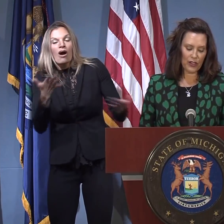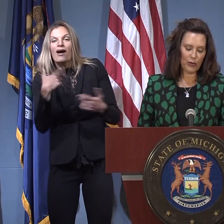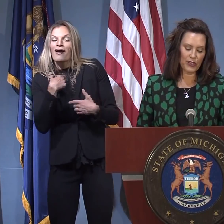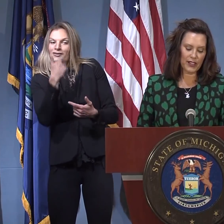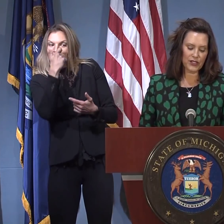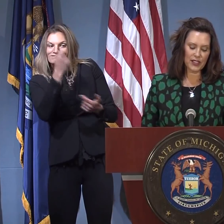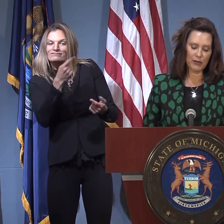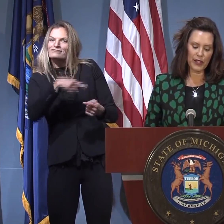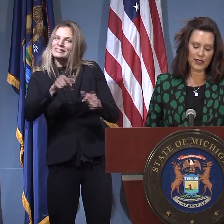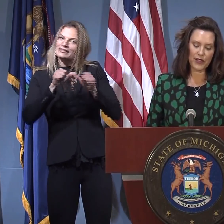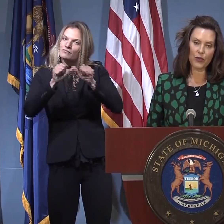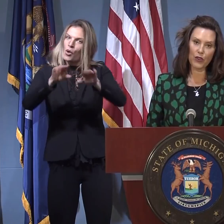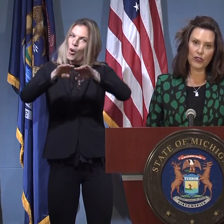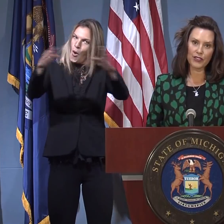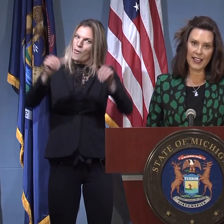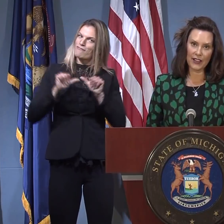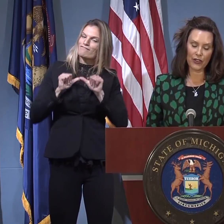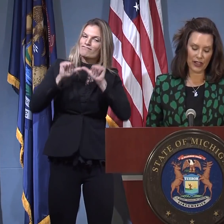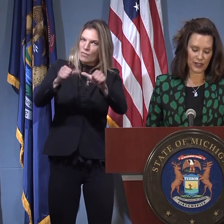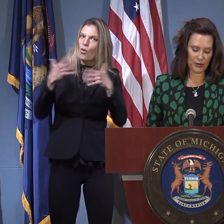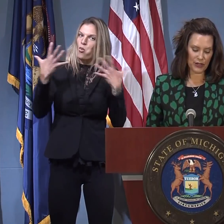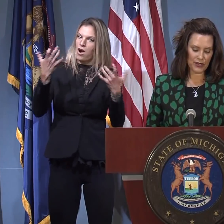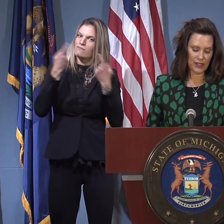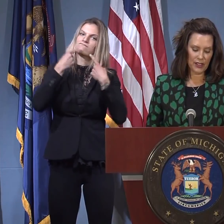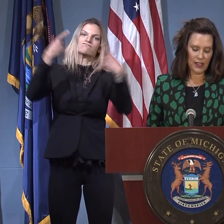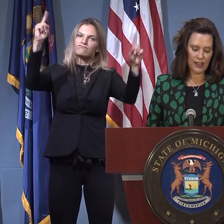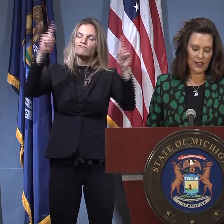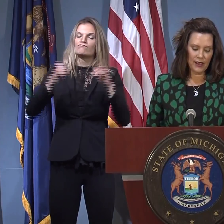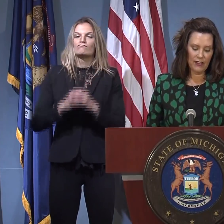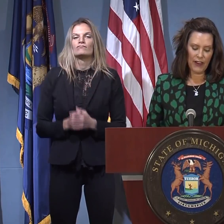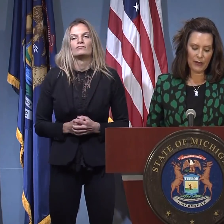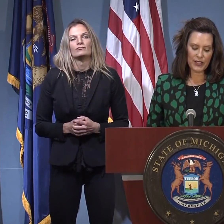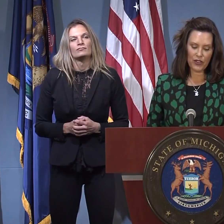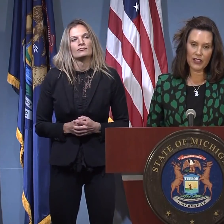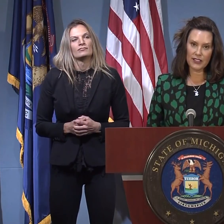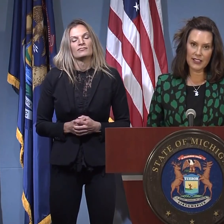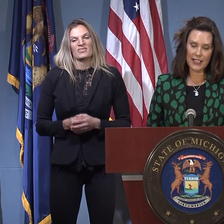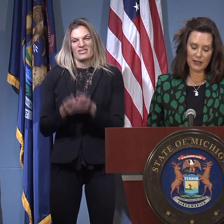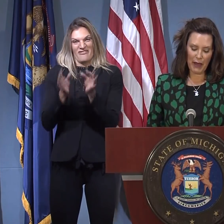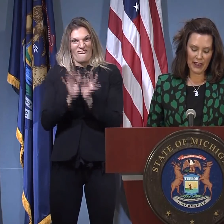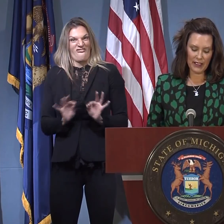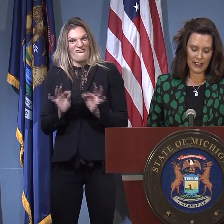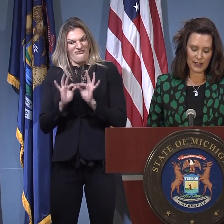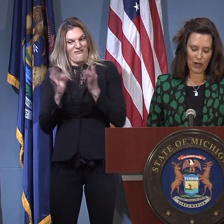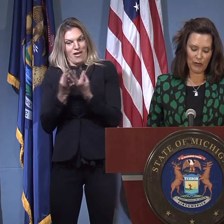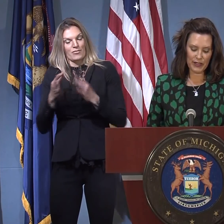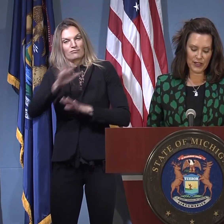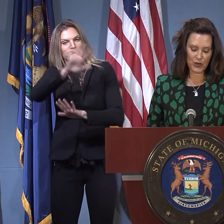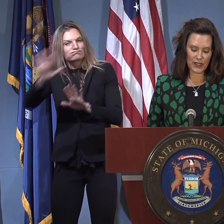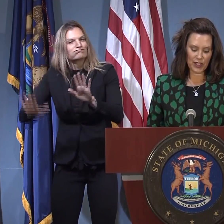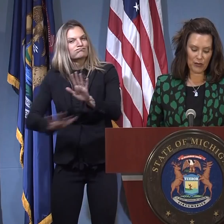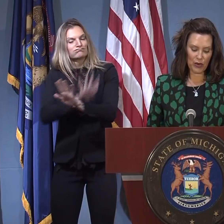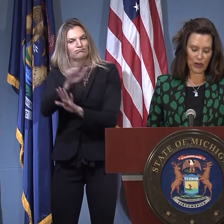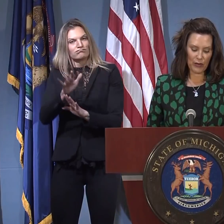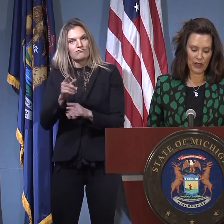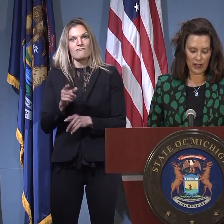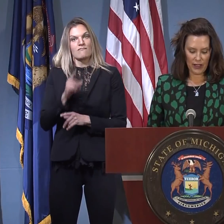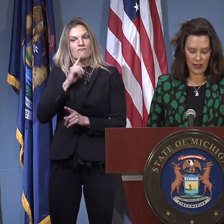HOPING THEY CAN ENSURE, HELPING ENSURE THEY CAN COOP THE DOORS OPEN AND PUT CRITICAL PROTECTION PLACE ANOTHER WORKERS AND THEIR CUSTOMERS.